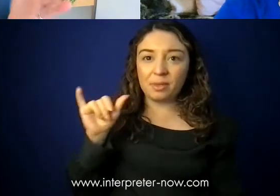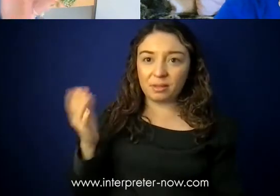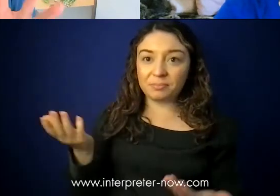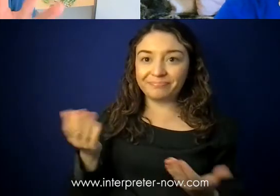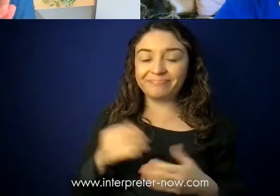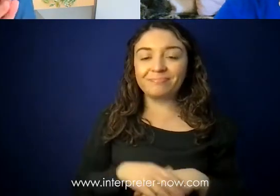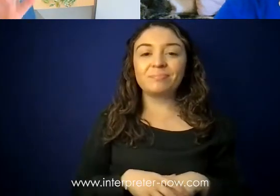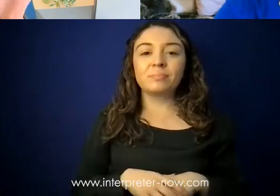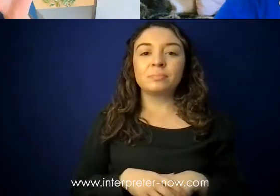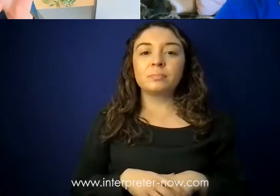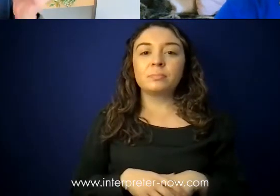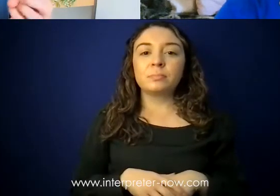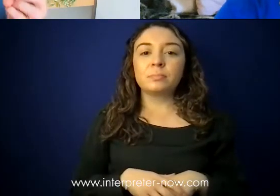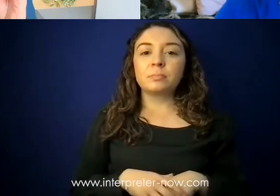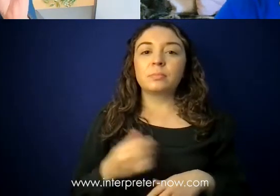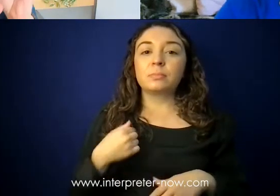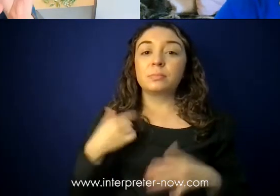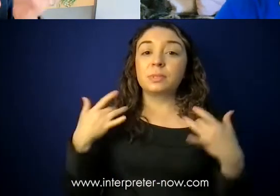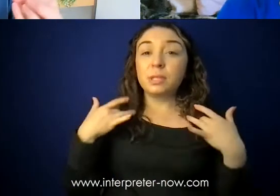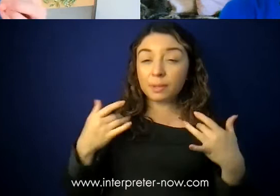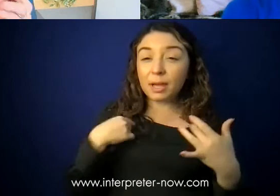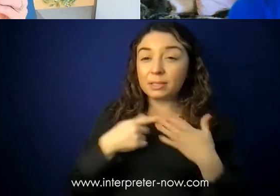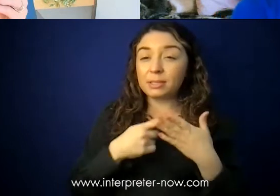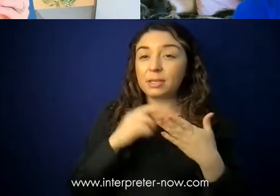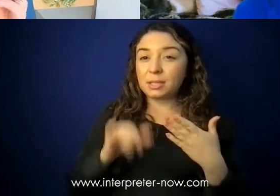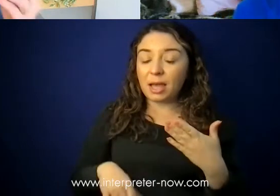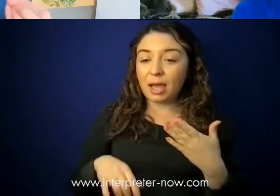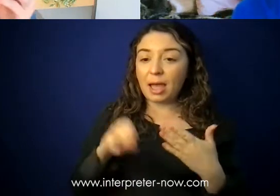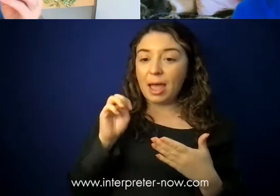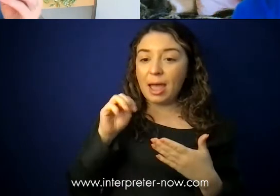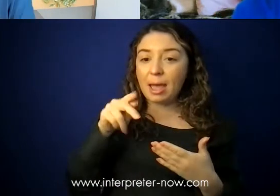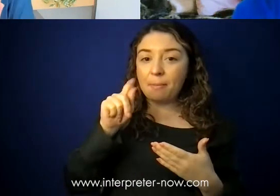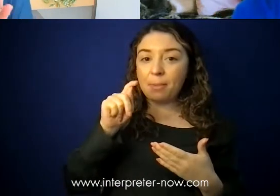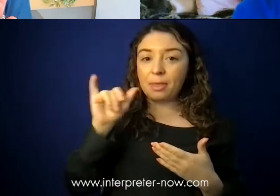I usually talk about empathy as being a combination of insight and engagement.